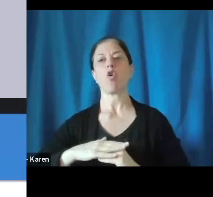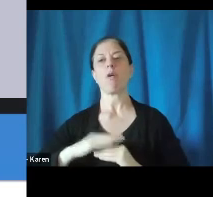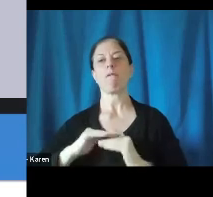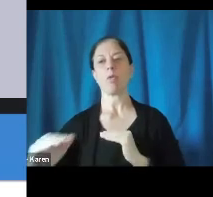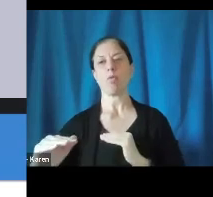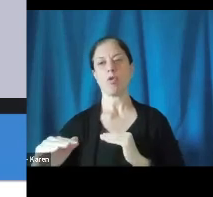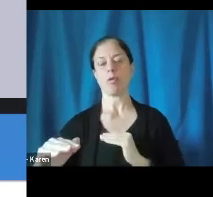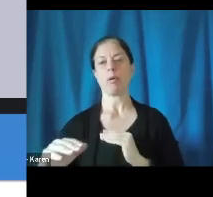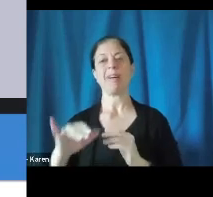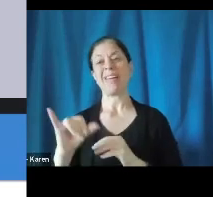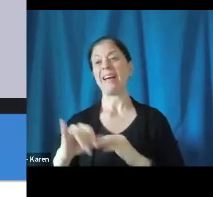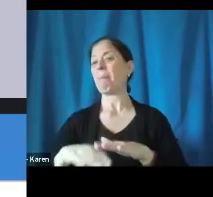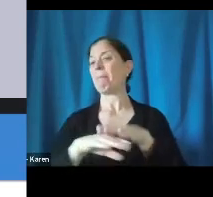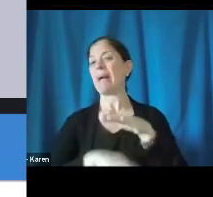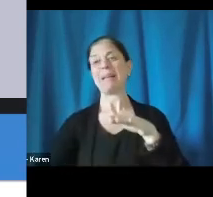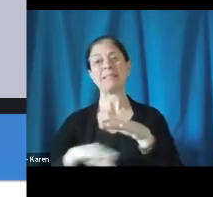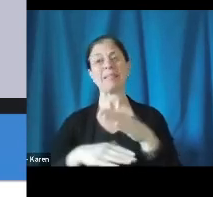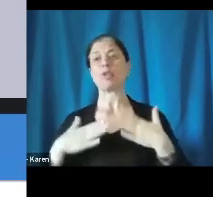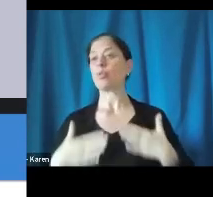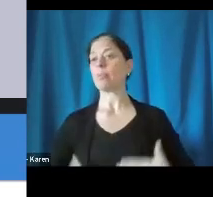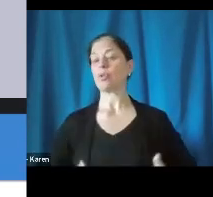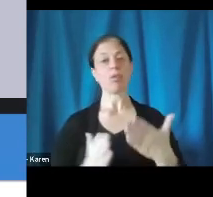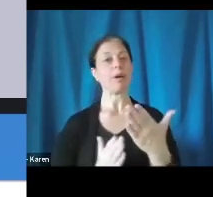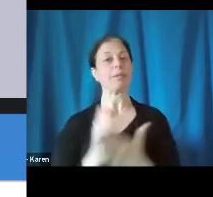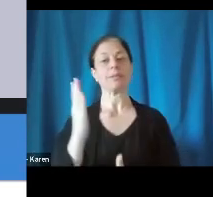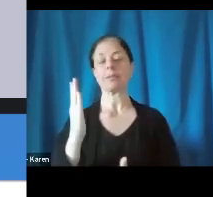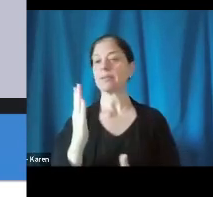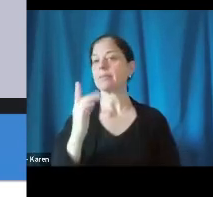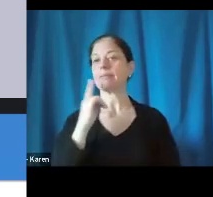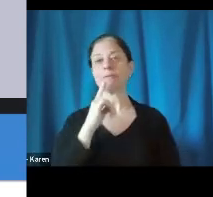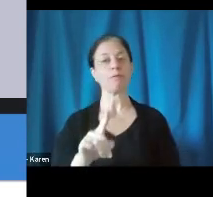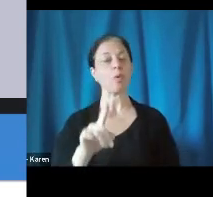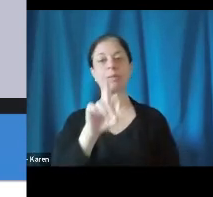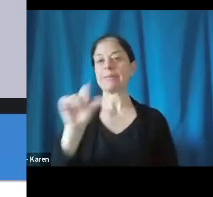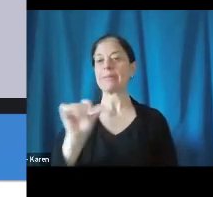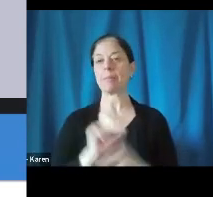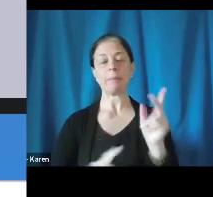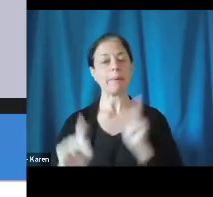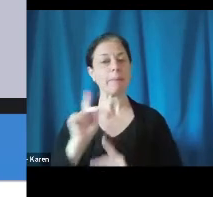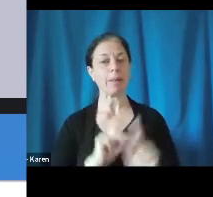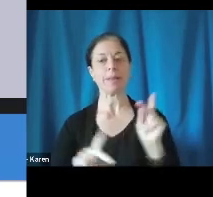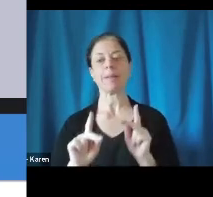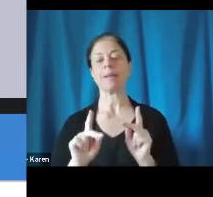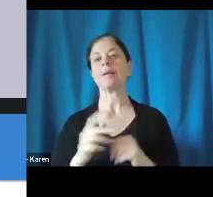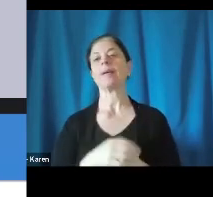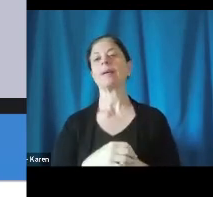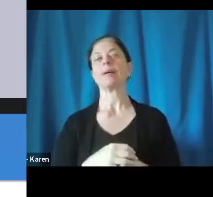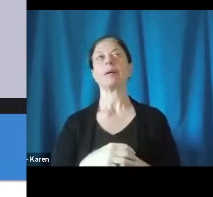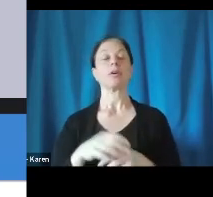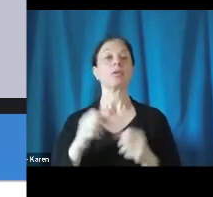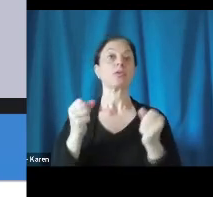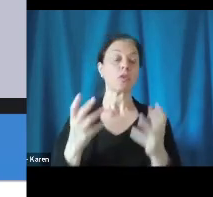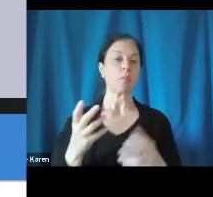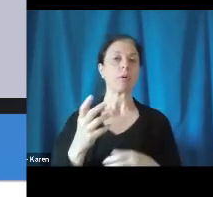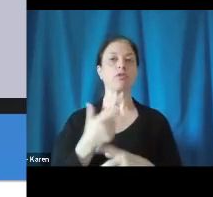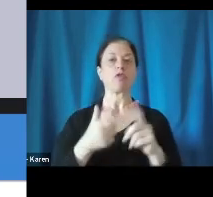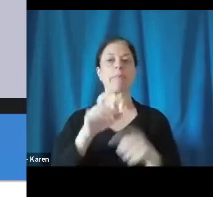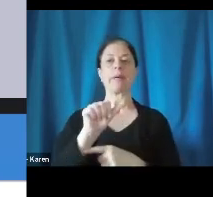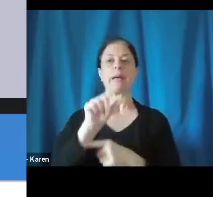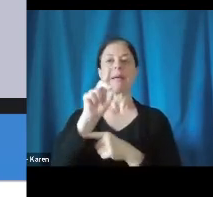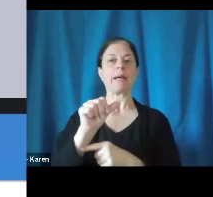Disability Pride Parade that the ADA is